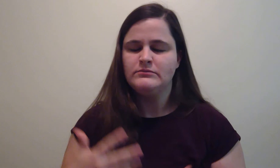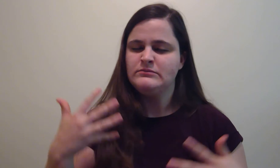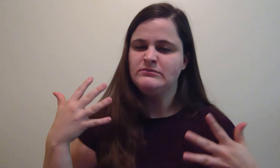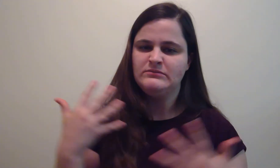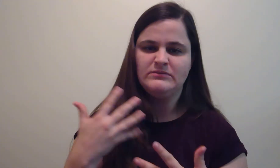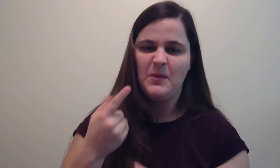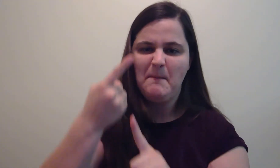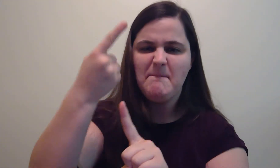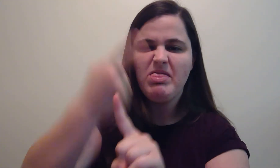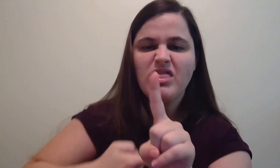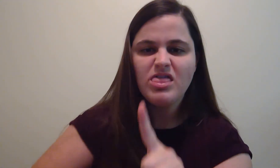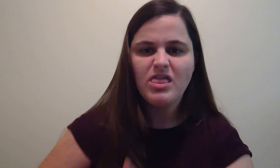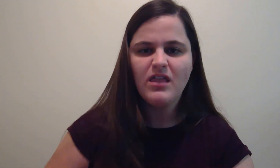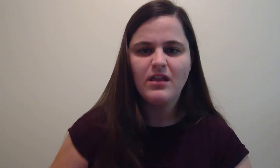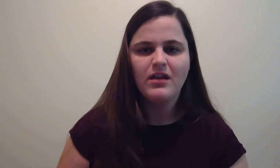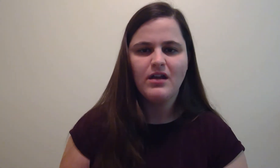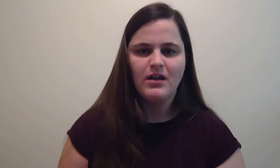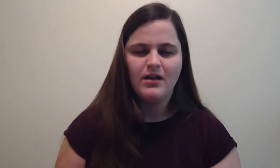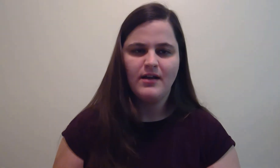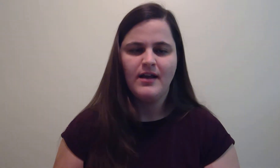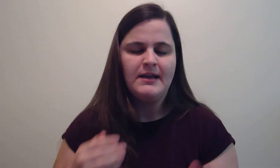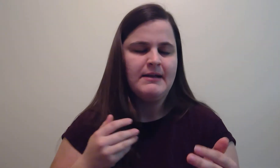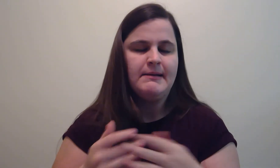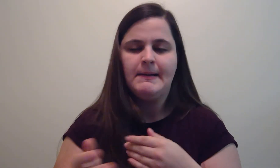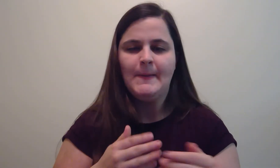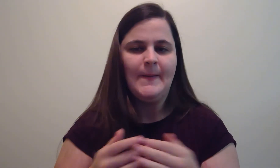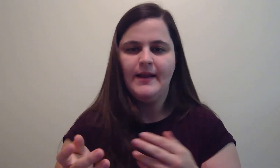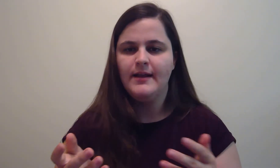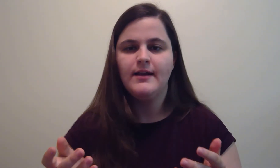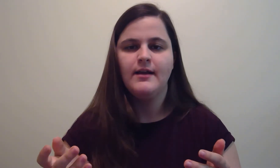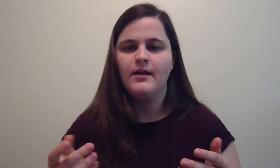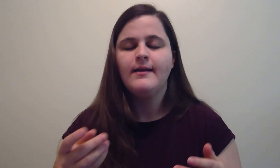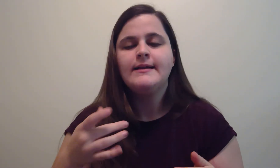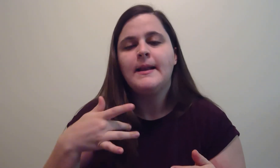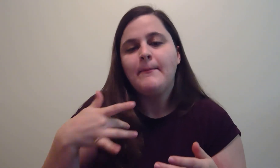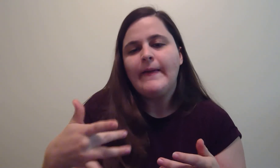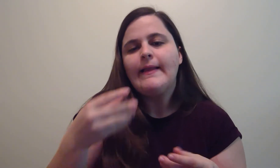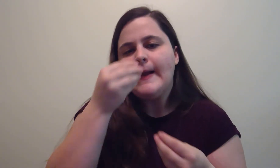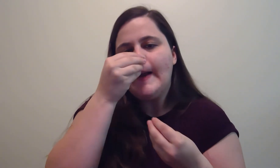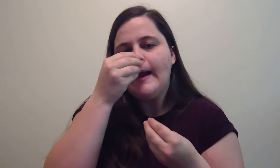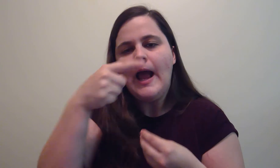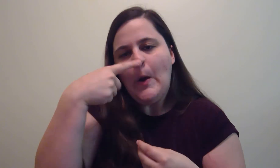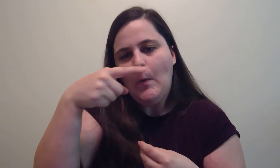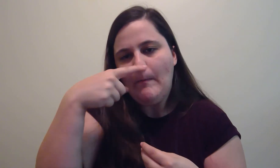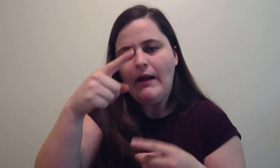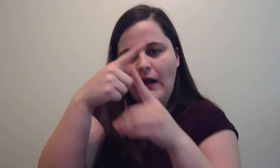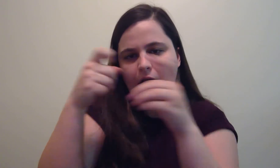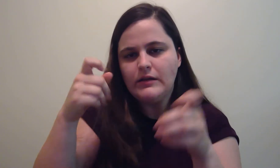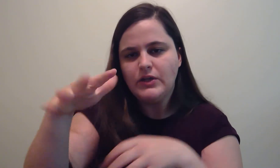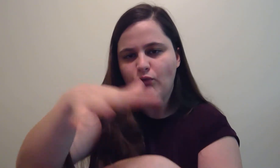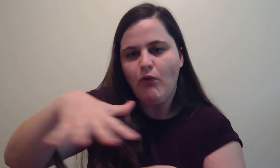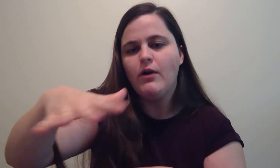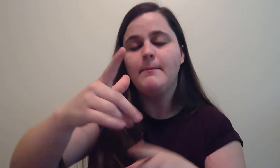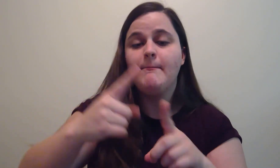That snake gave me nightmares for a month. Anyway, normally I wouldn't care about someone's yard,